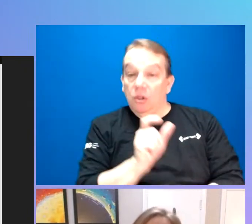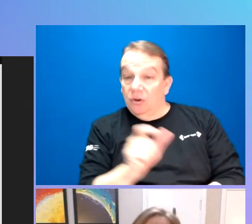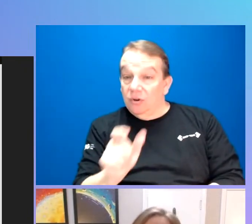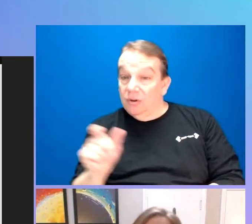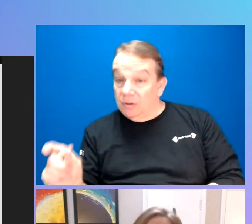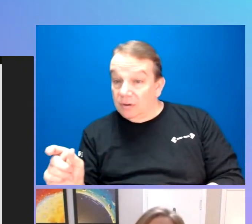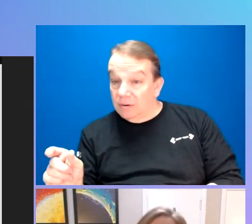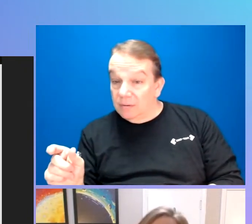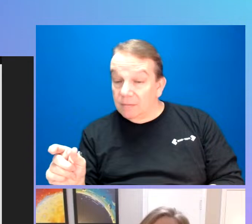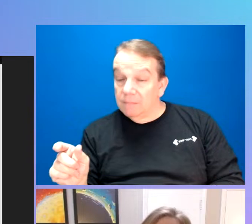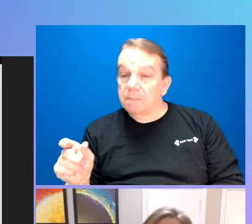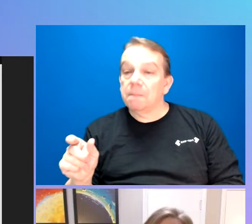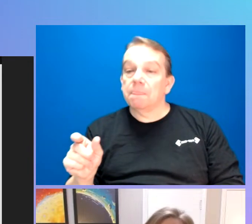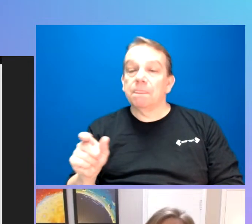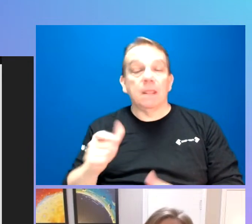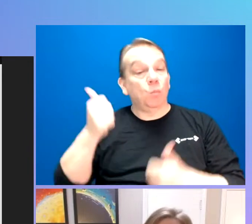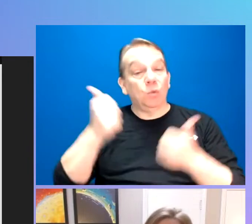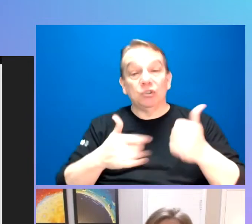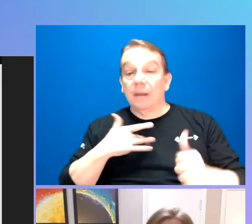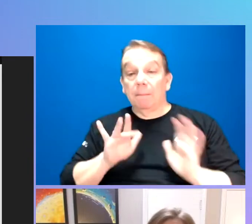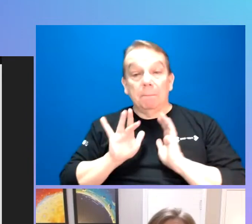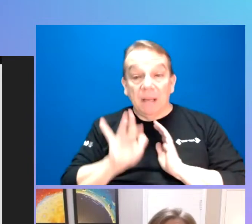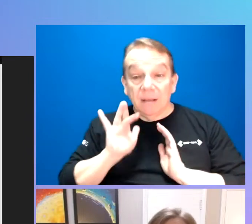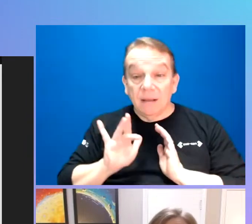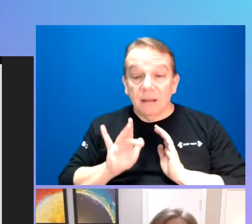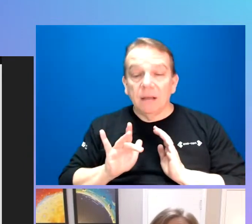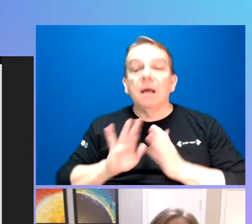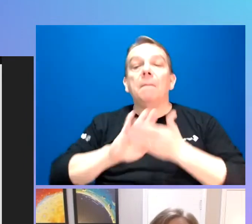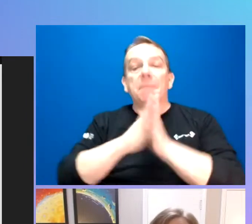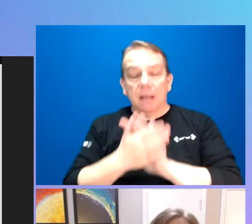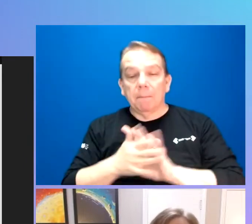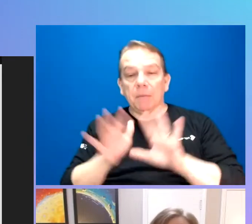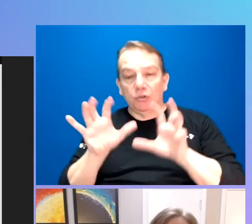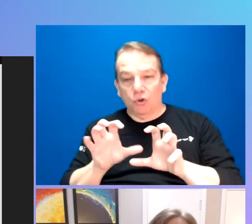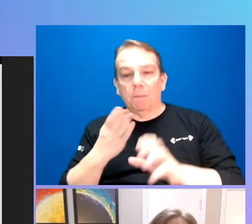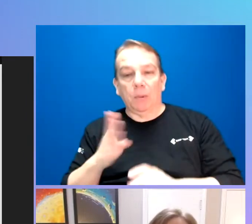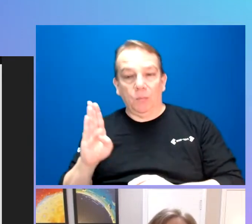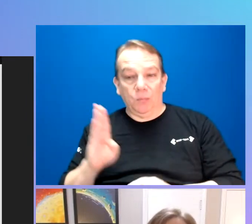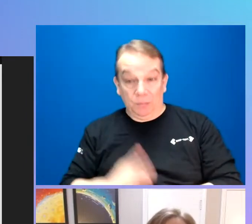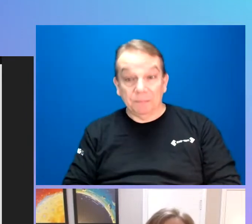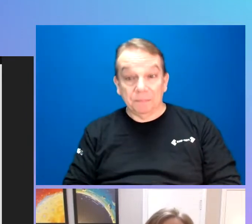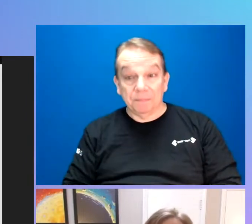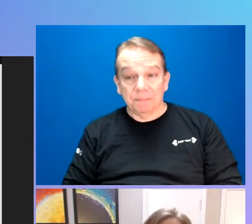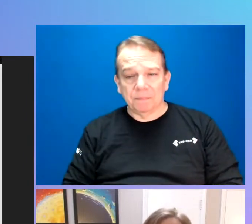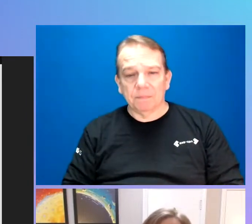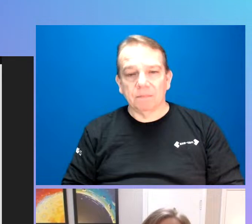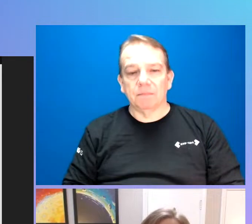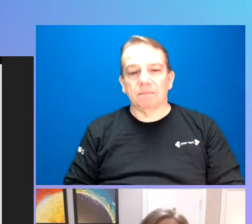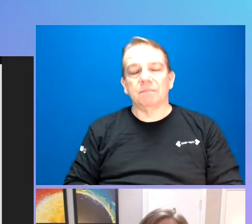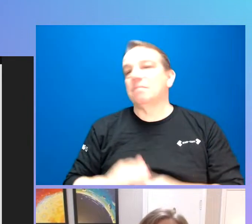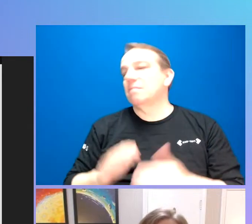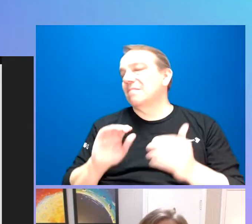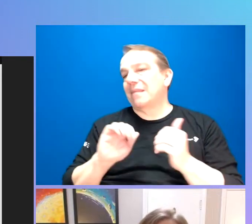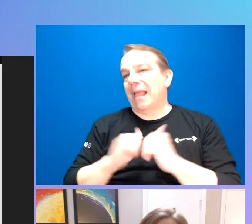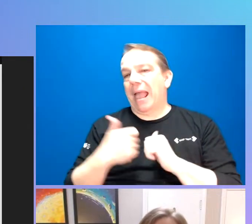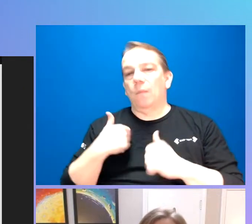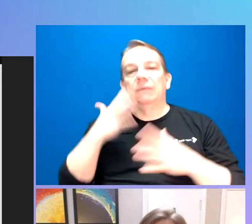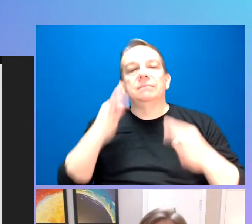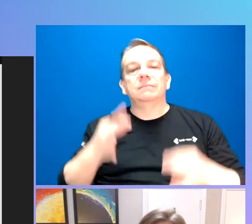layout, and whichever one I select gets a darker fill. So what can I think about? To help